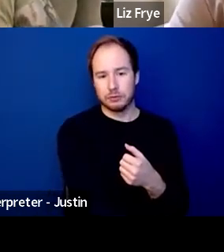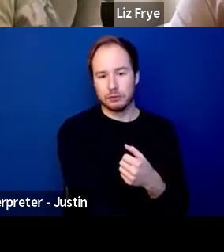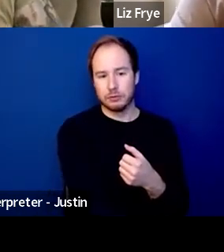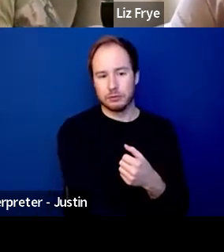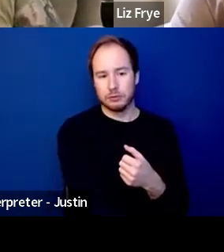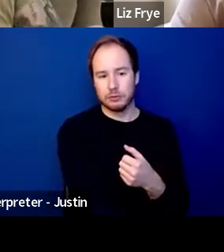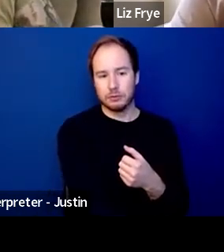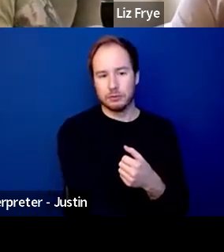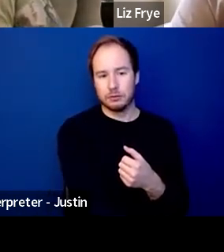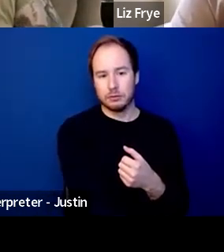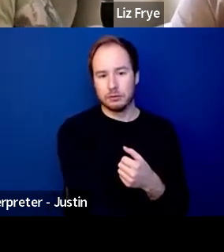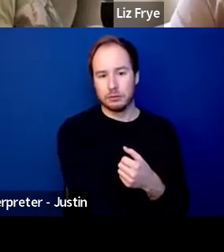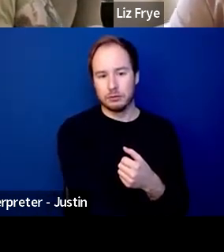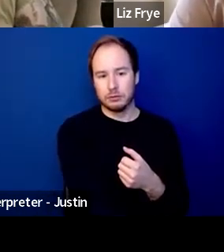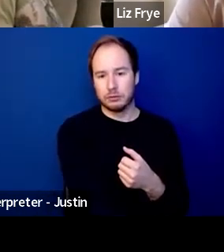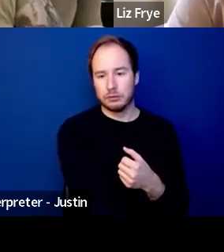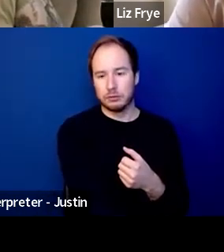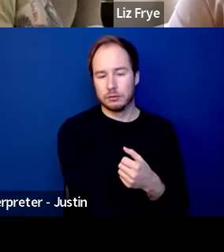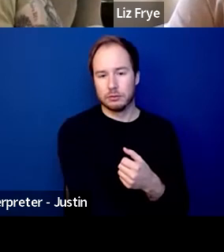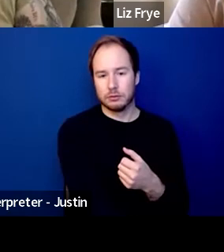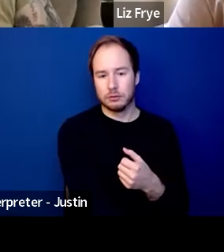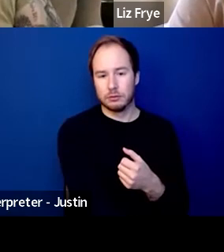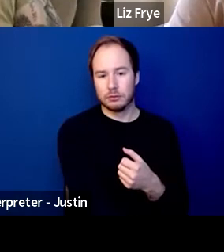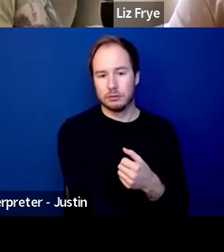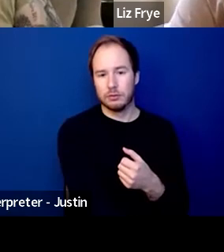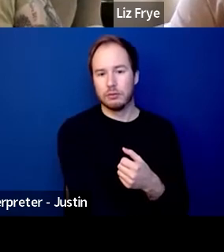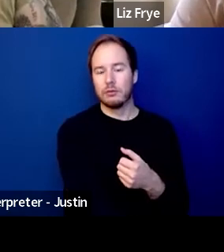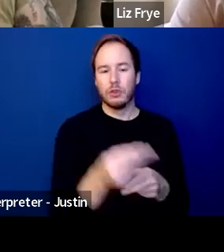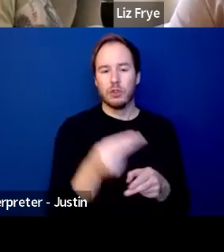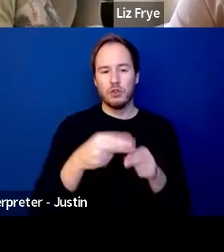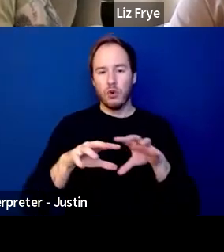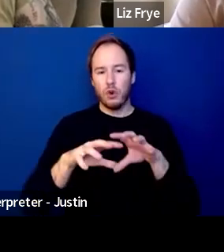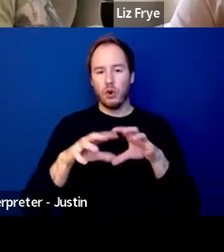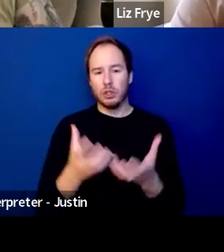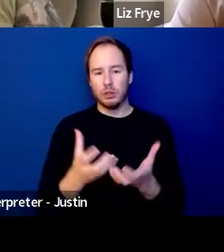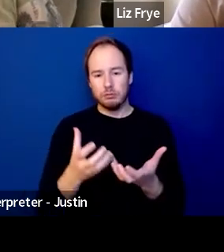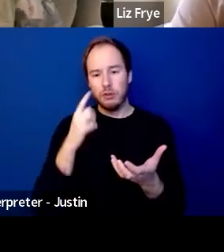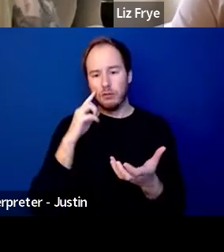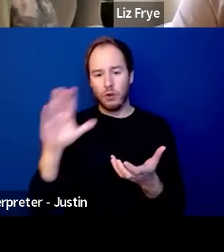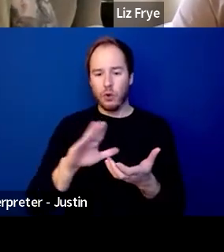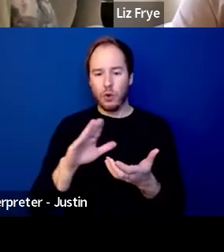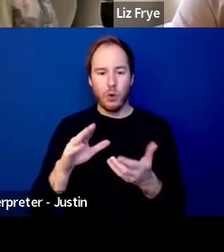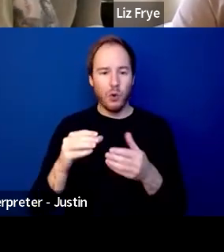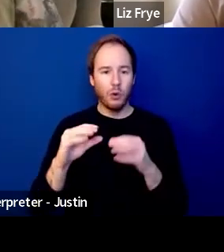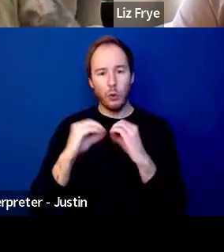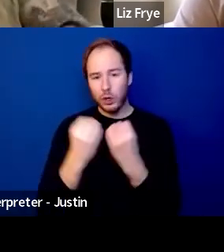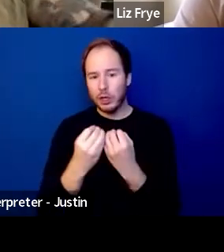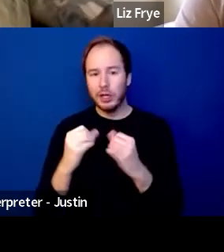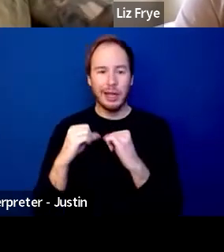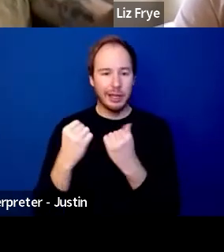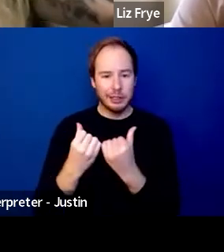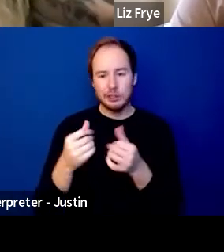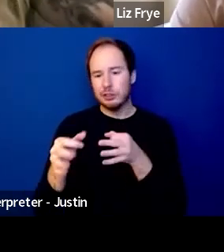of kind of the ways in which your organization or agency work with folks who are unsheltered, especially with respect